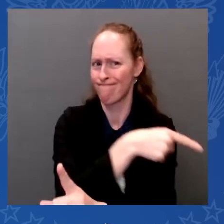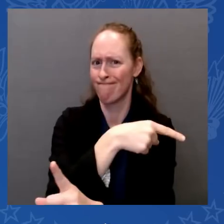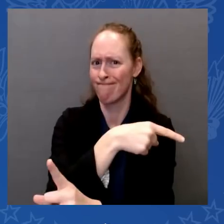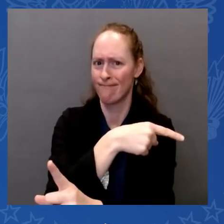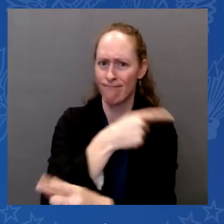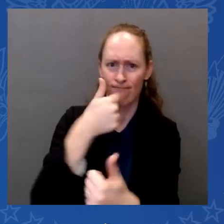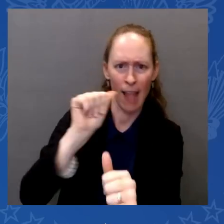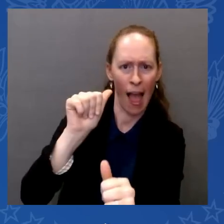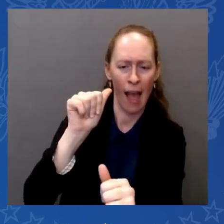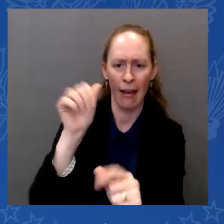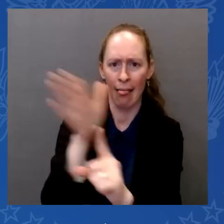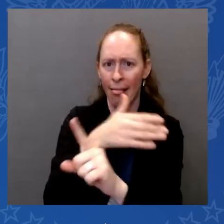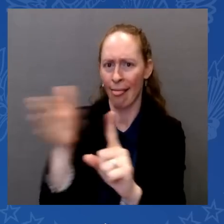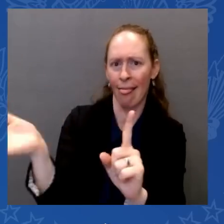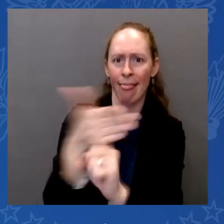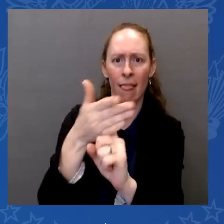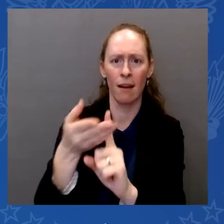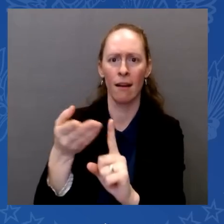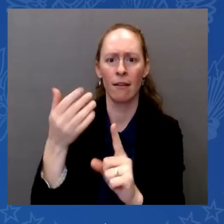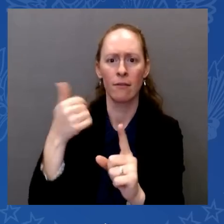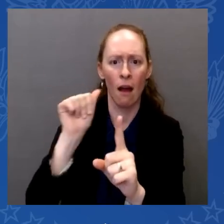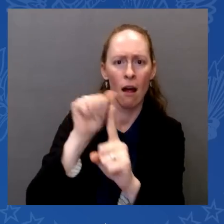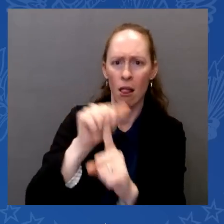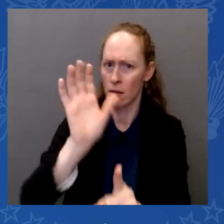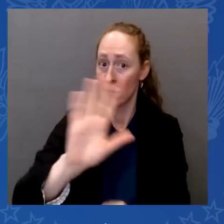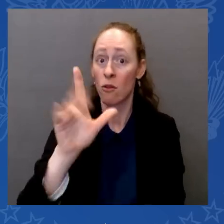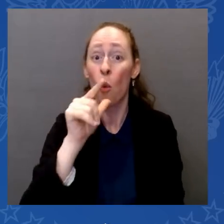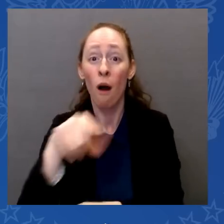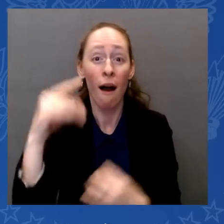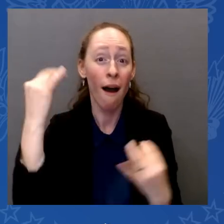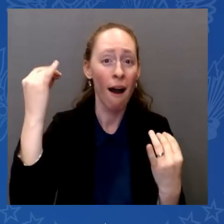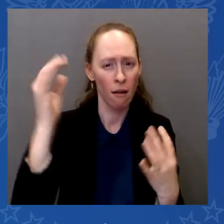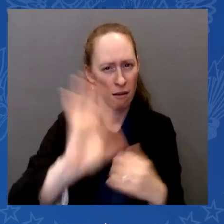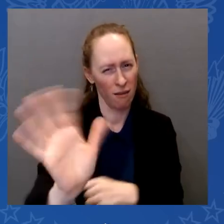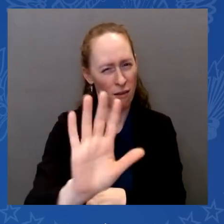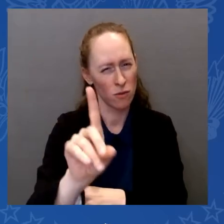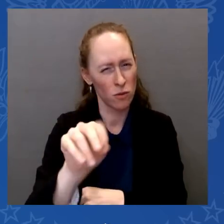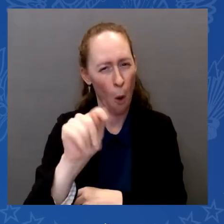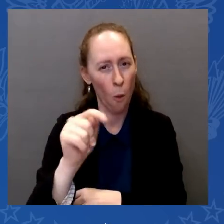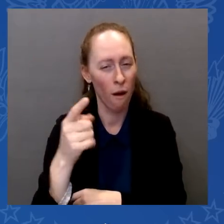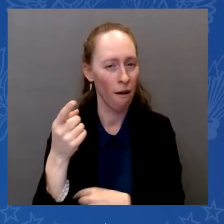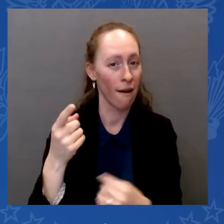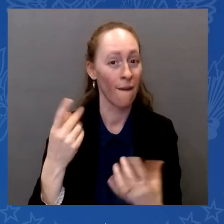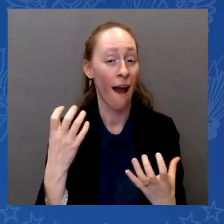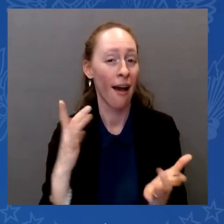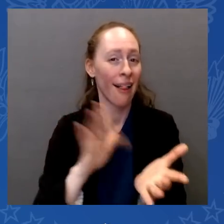Let me close with this: Today marks a big step, among others, that my administration is taking to make education a ticket